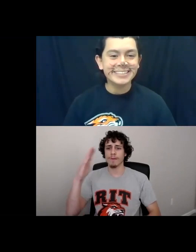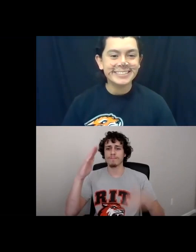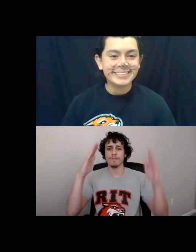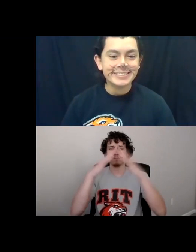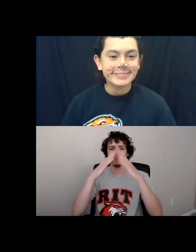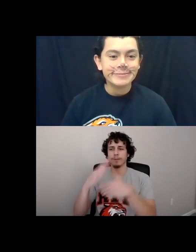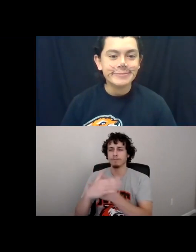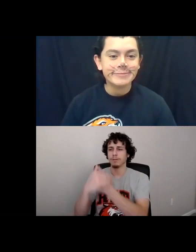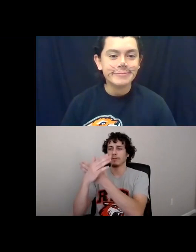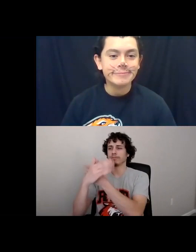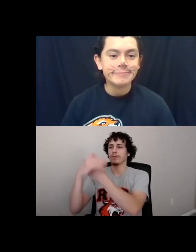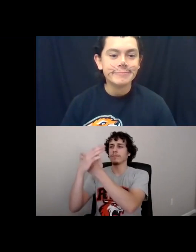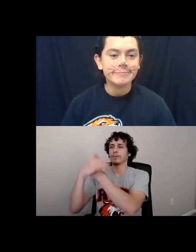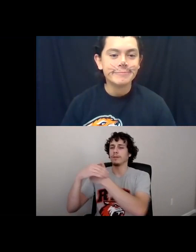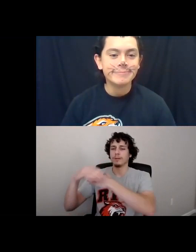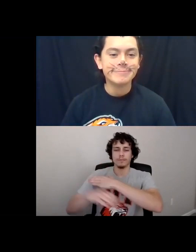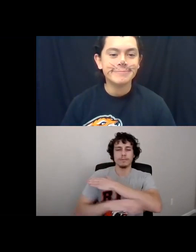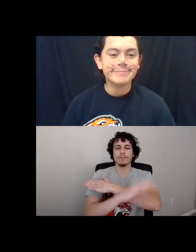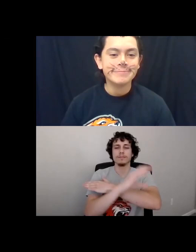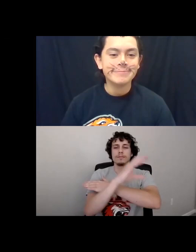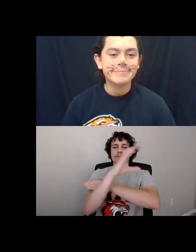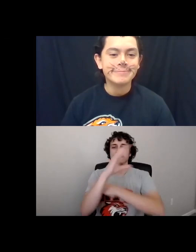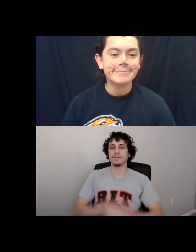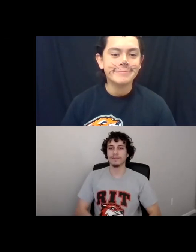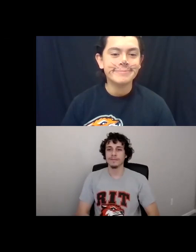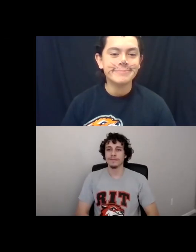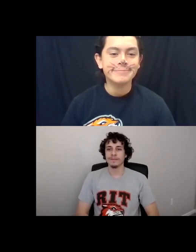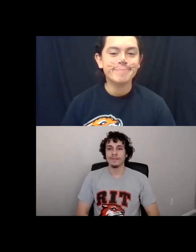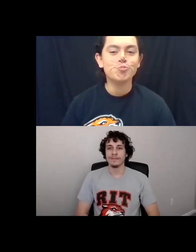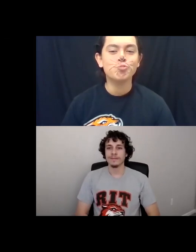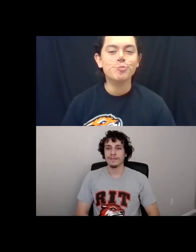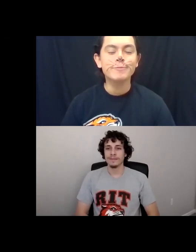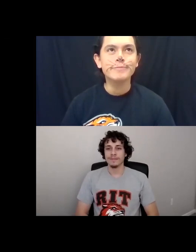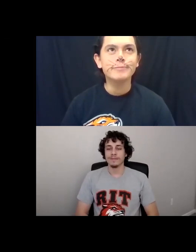Vladimir: Town, butterfly, sunrise.